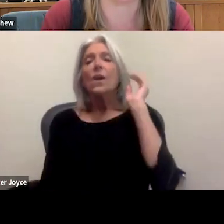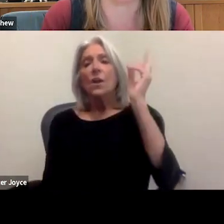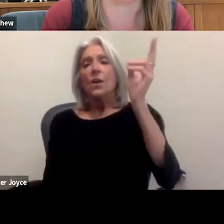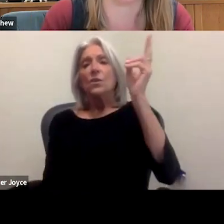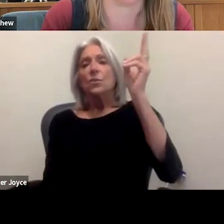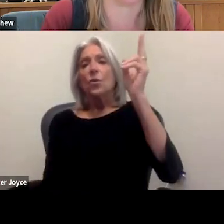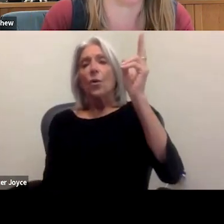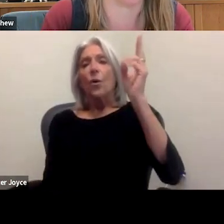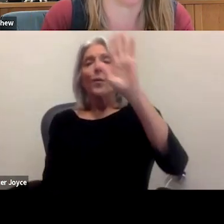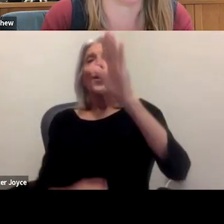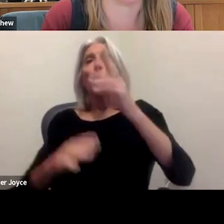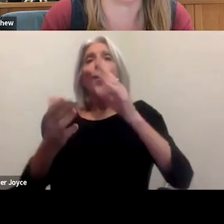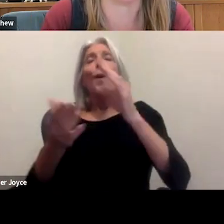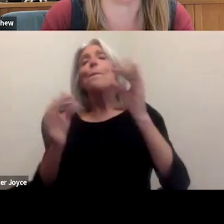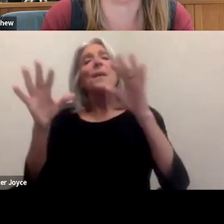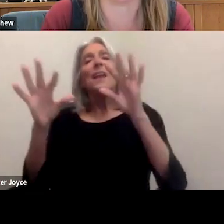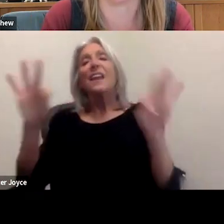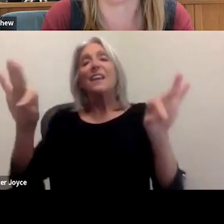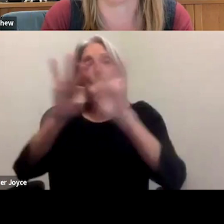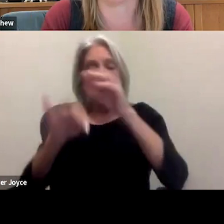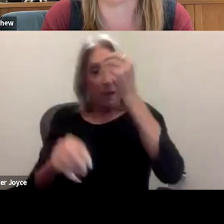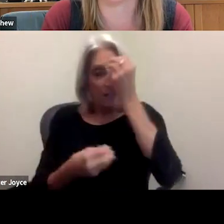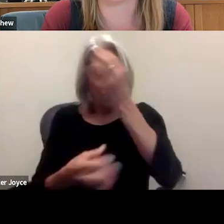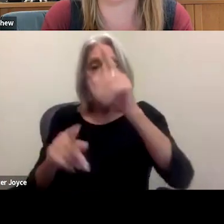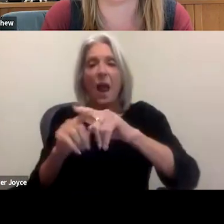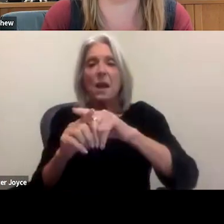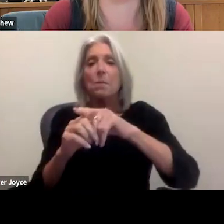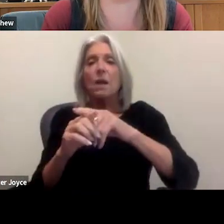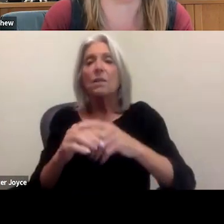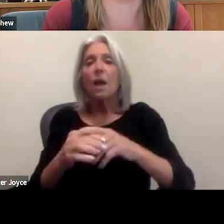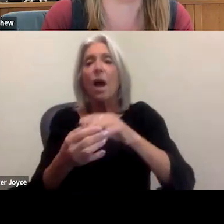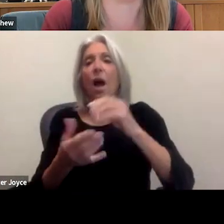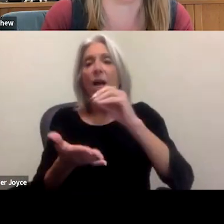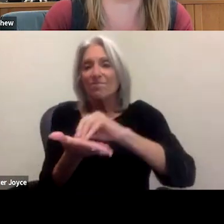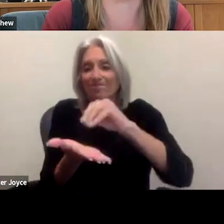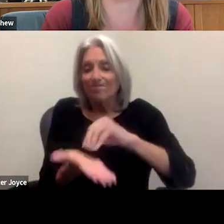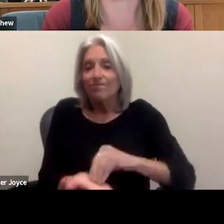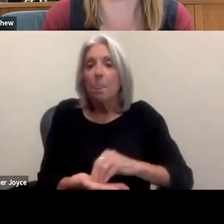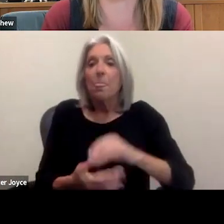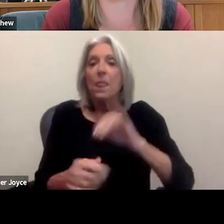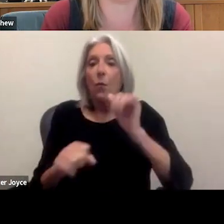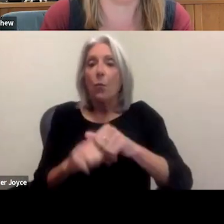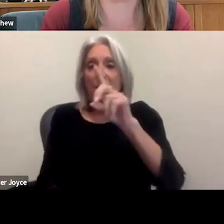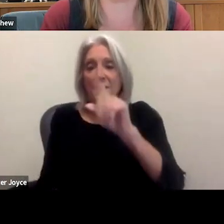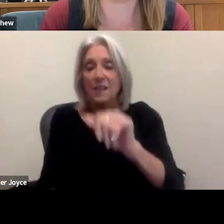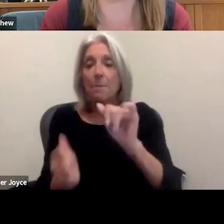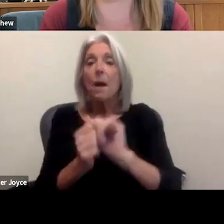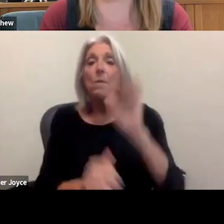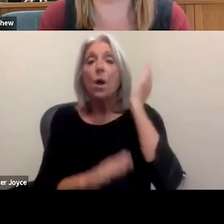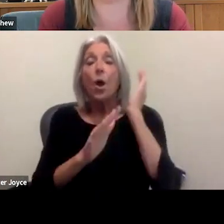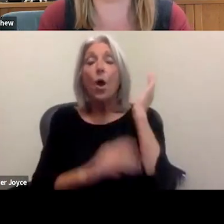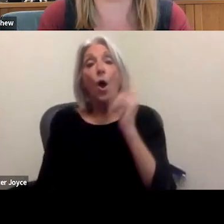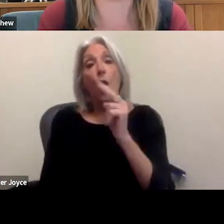People have rightly pointed out that the Universal Design Movement was started by non-disabled people about disabled people.